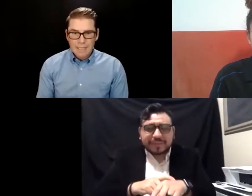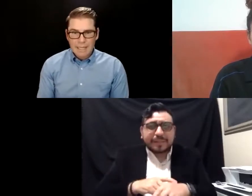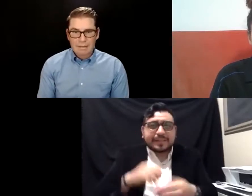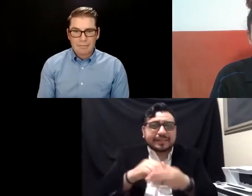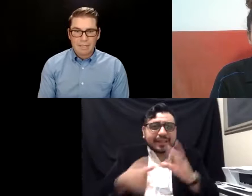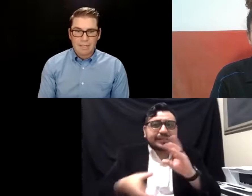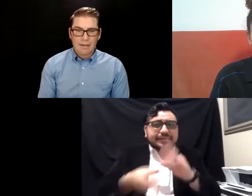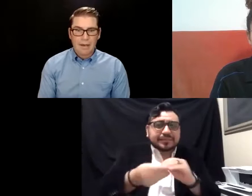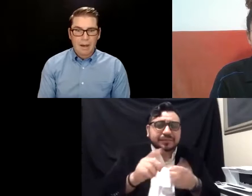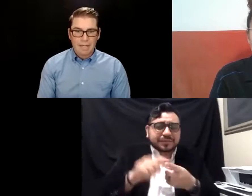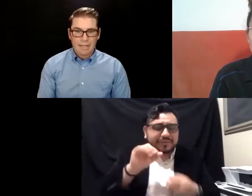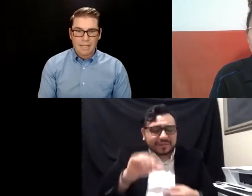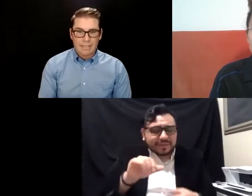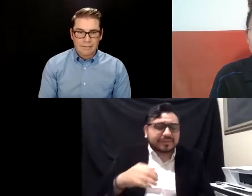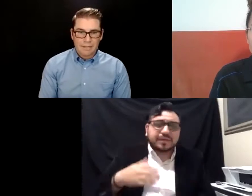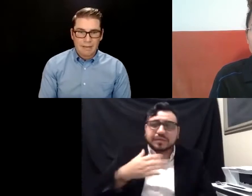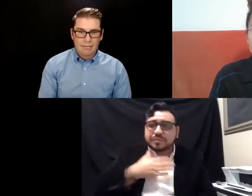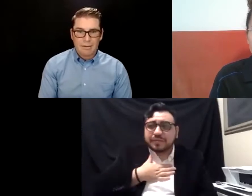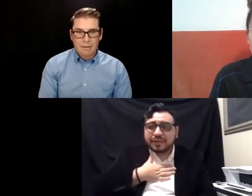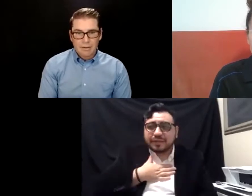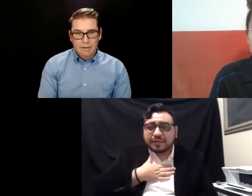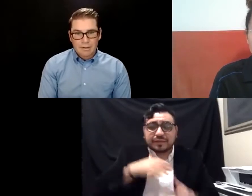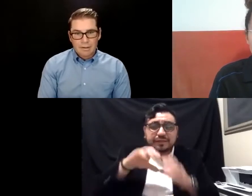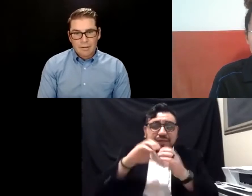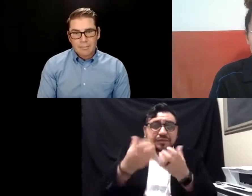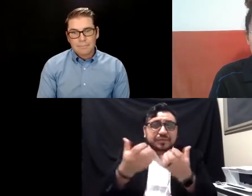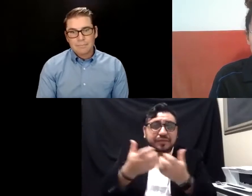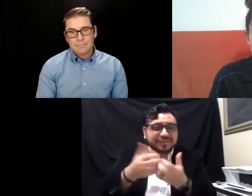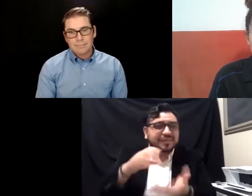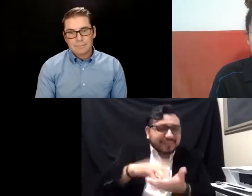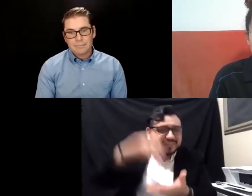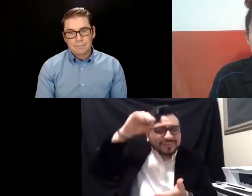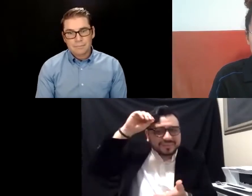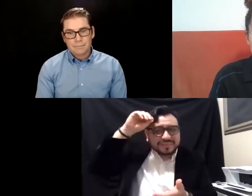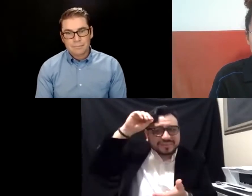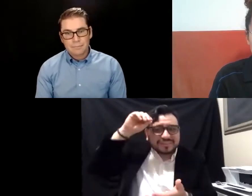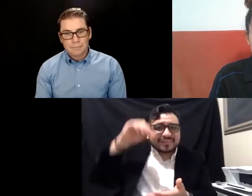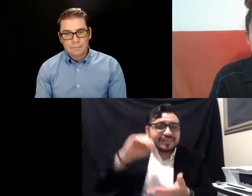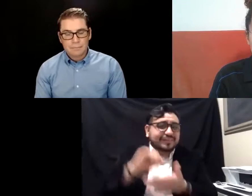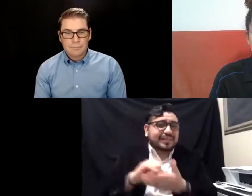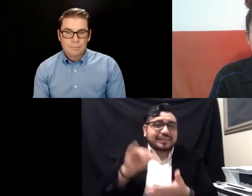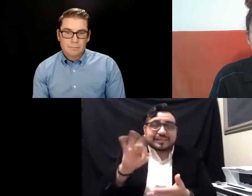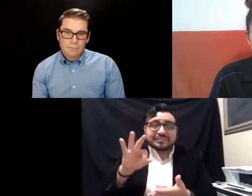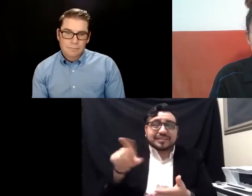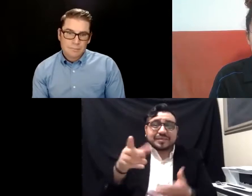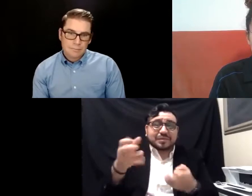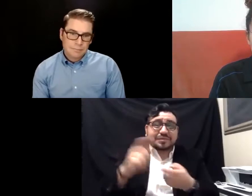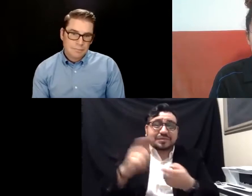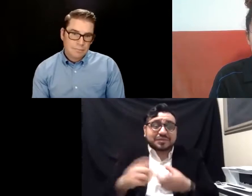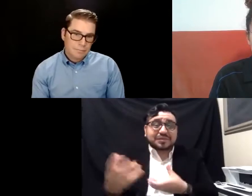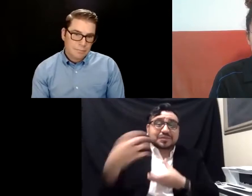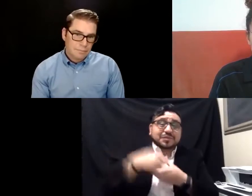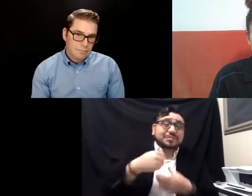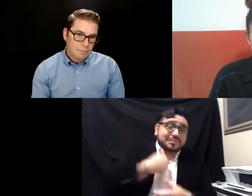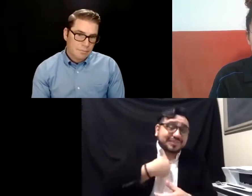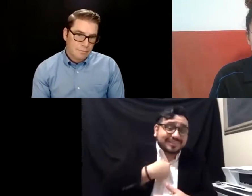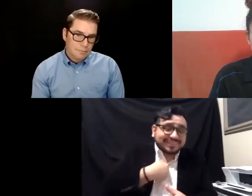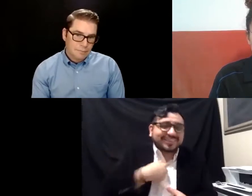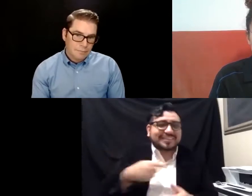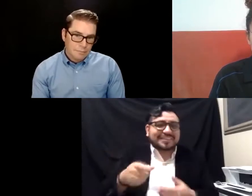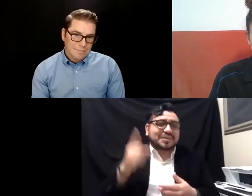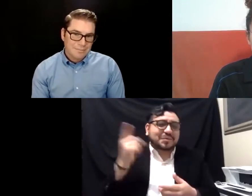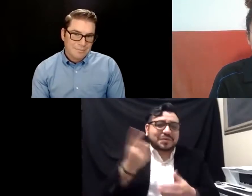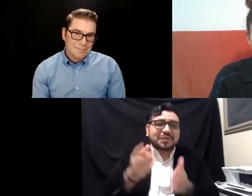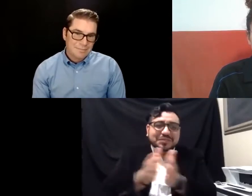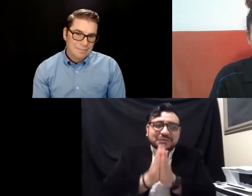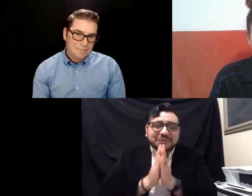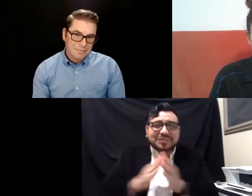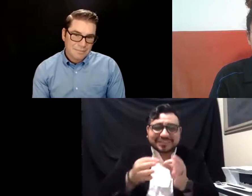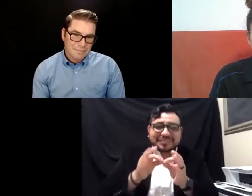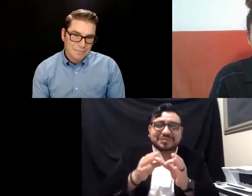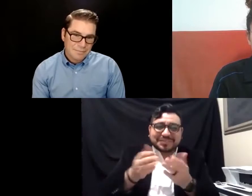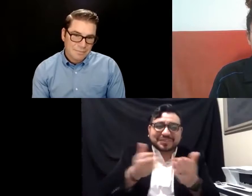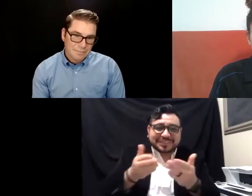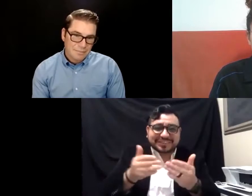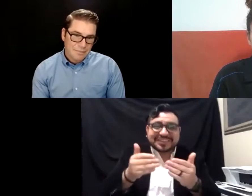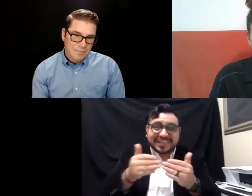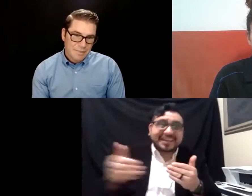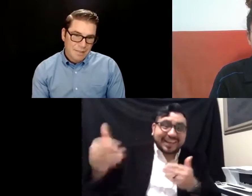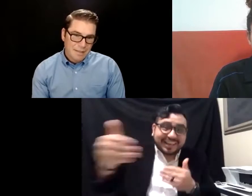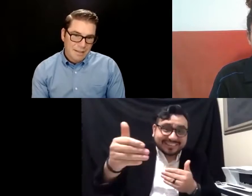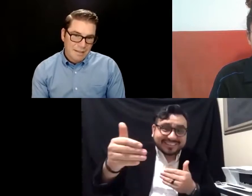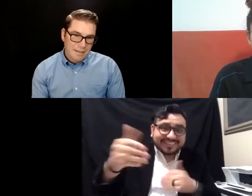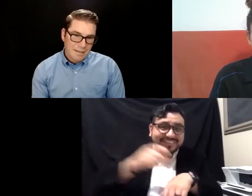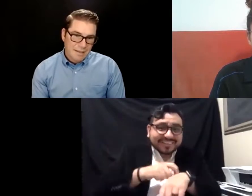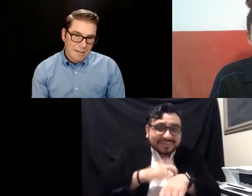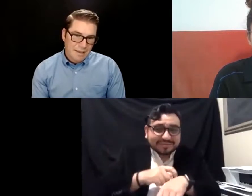And that can really accommodate the needs of the deaf.